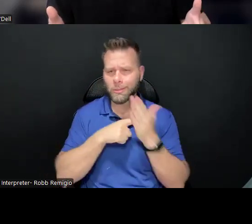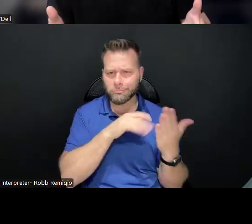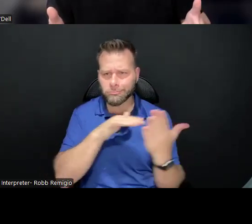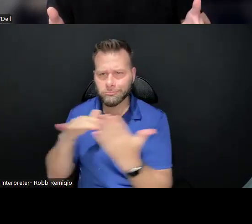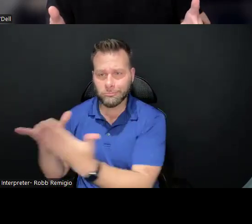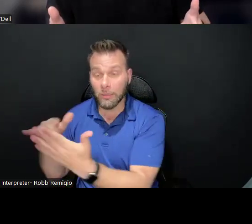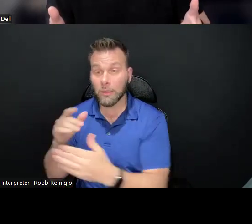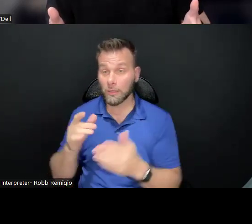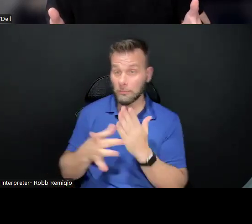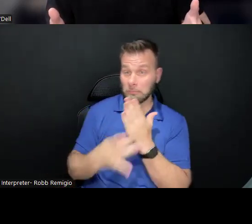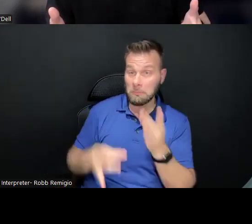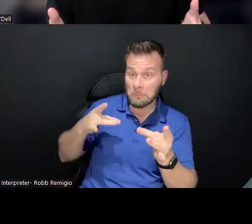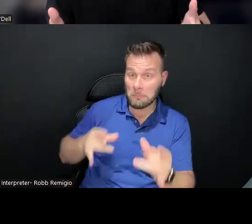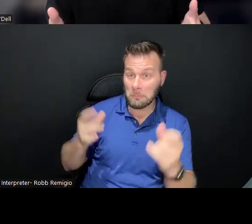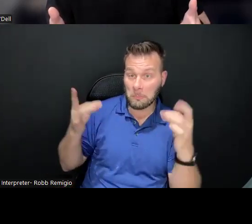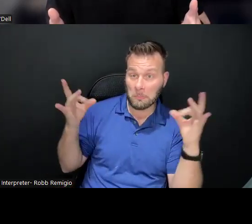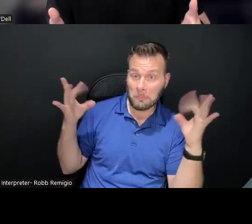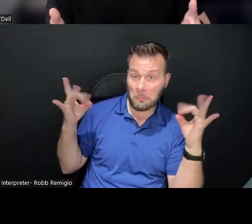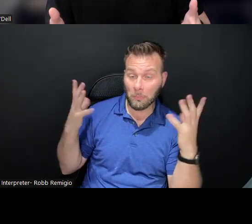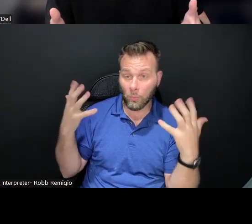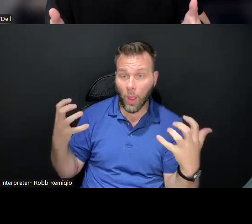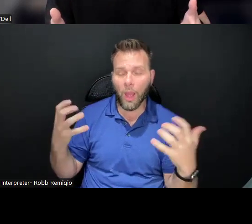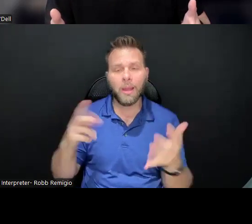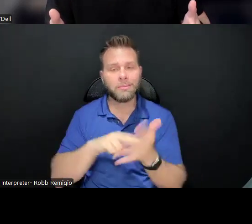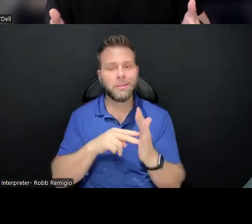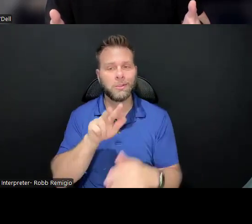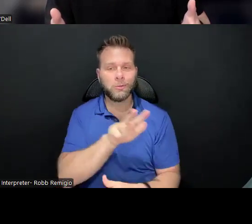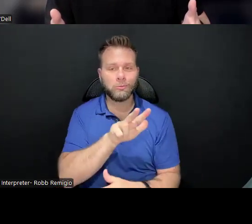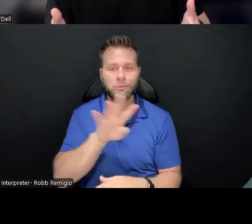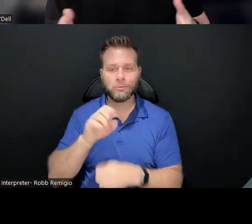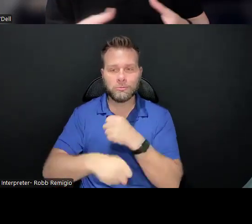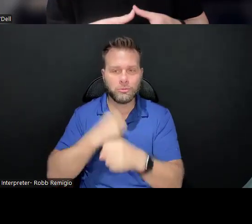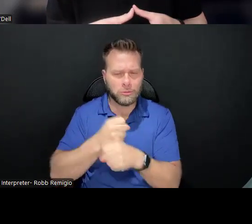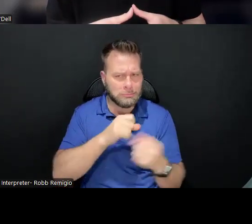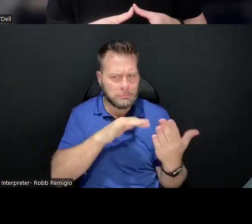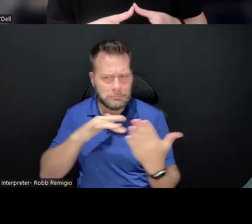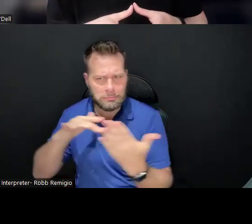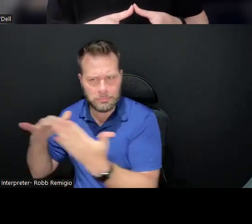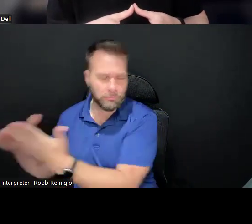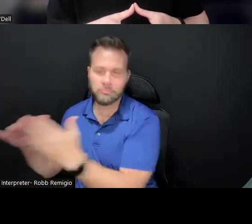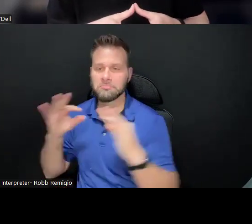In order for you to be fluent in sign language, it takes two to four years of dedicated study at the minimum to become FLUFRNT